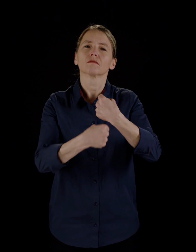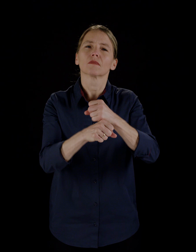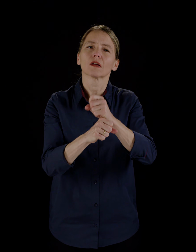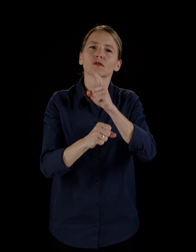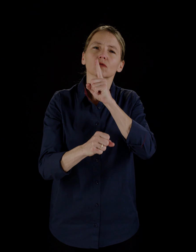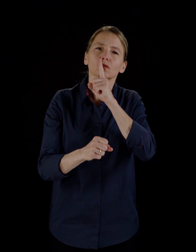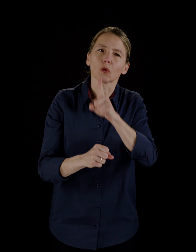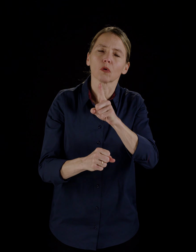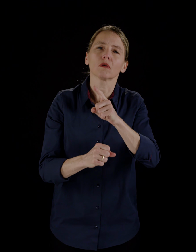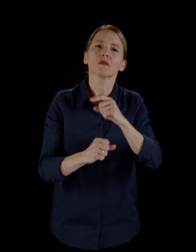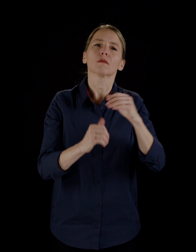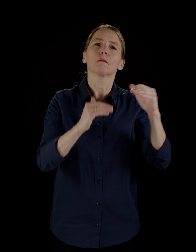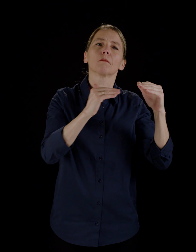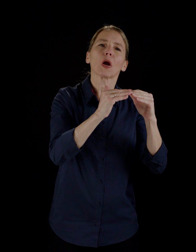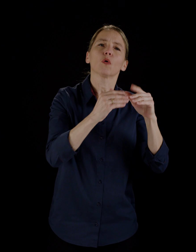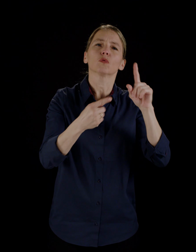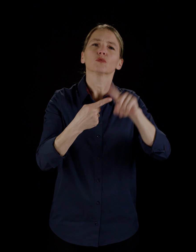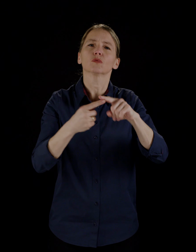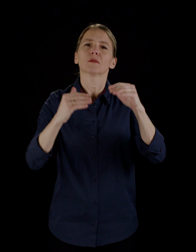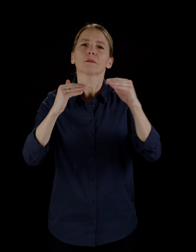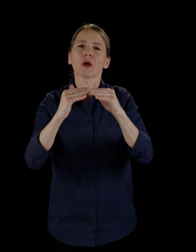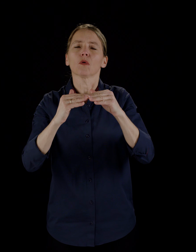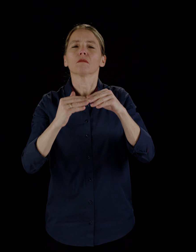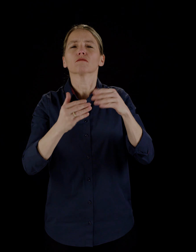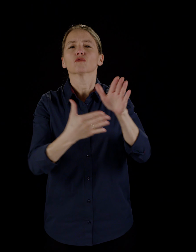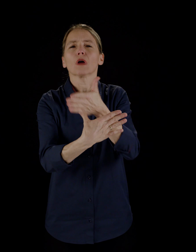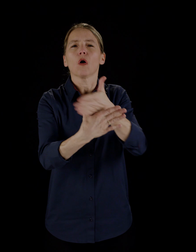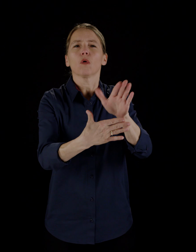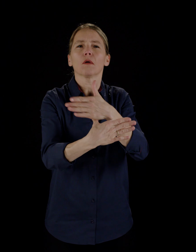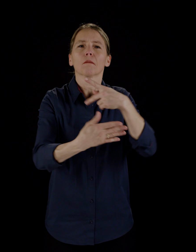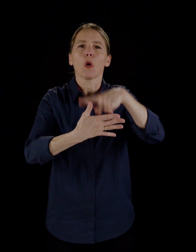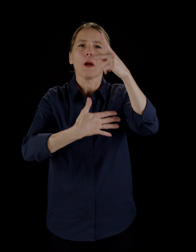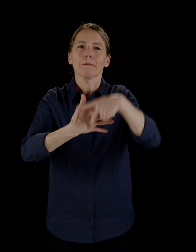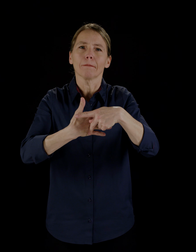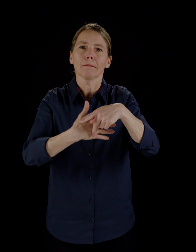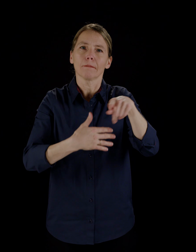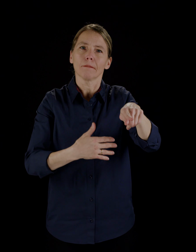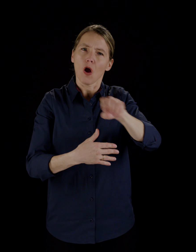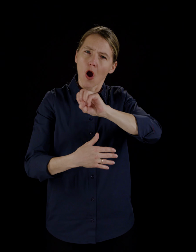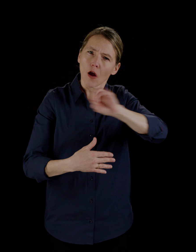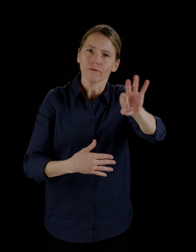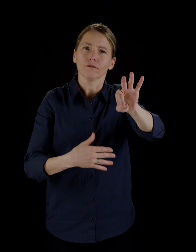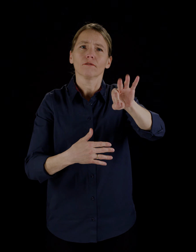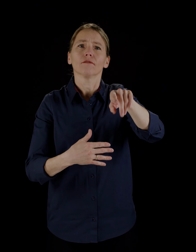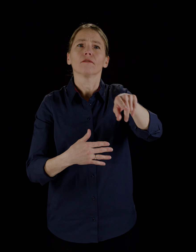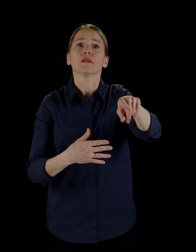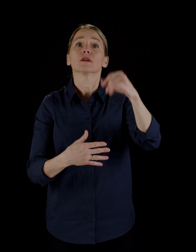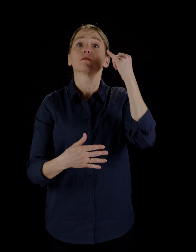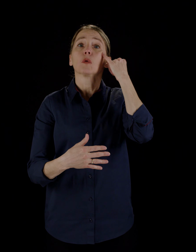Ensure that peer-to-peer programs are turned off when not downloading. Peer-to-peer programs